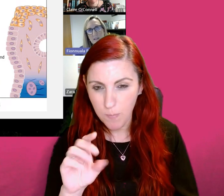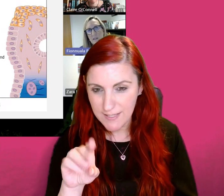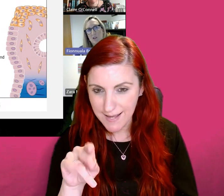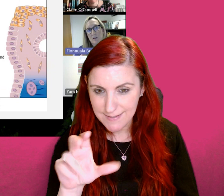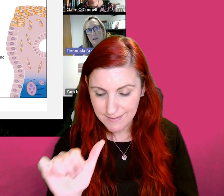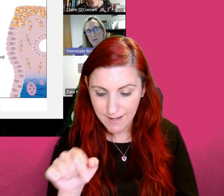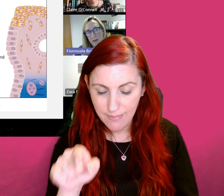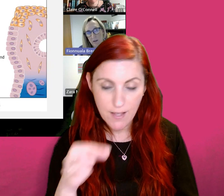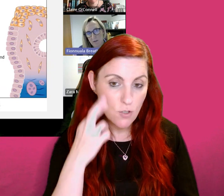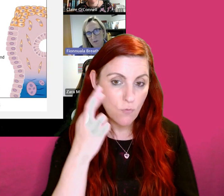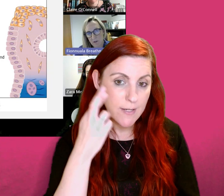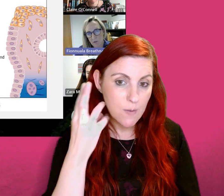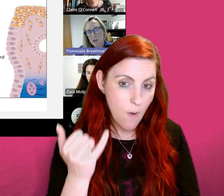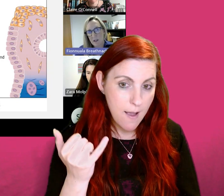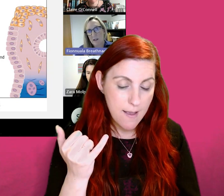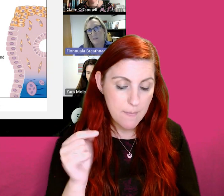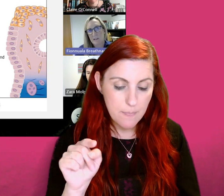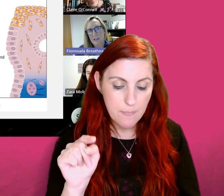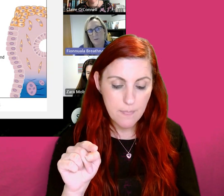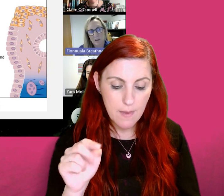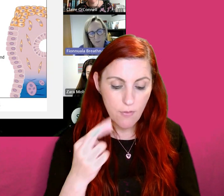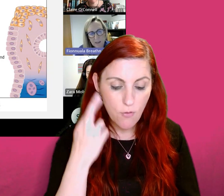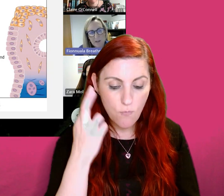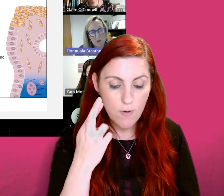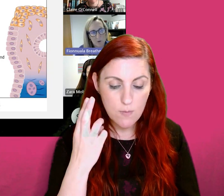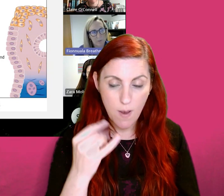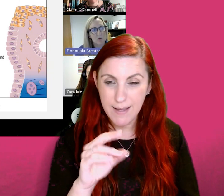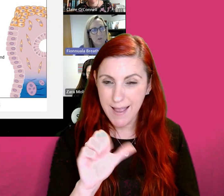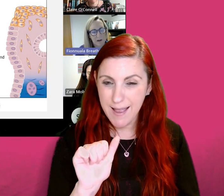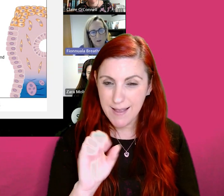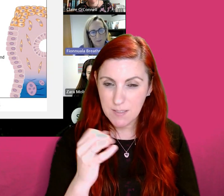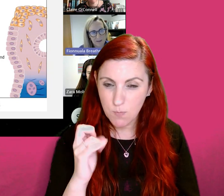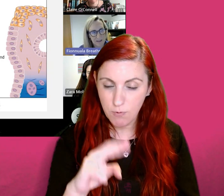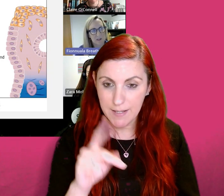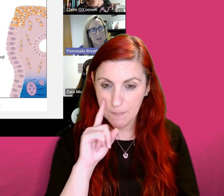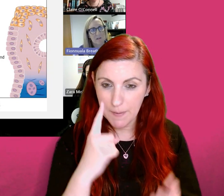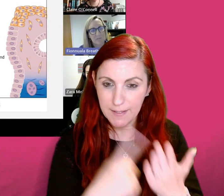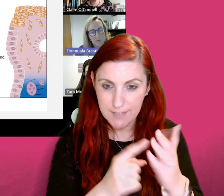the reason that and and and the rationale is that aspirin is believ to improve how the placenta